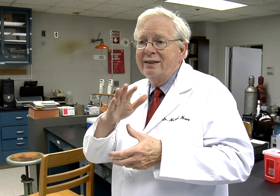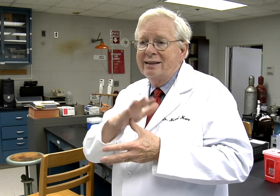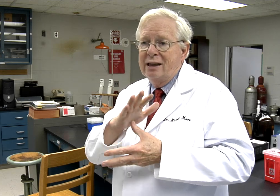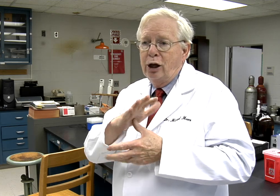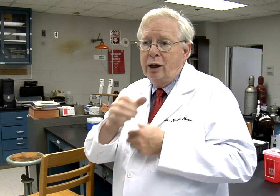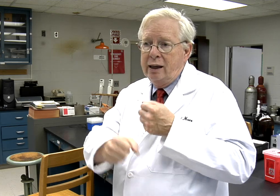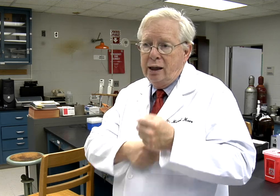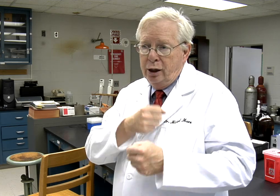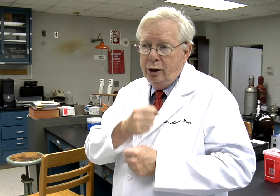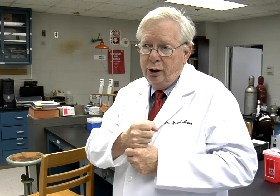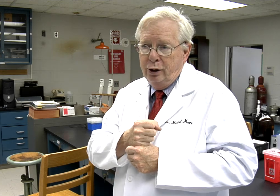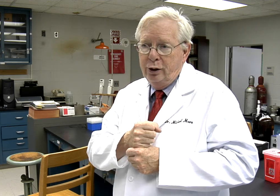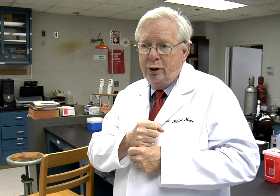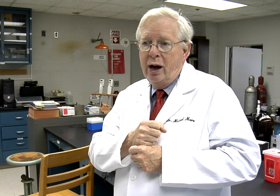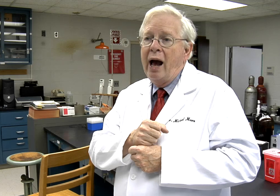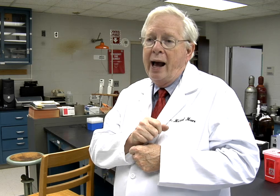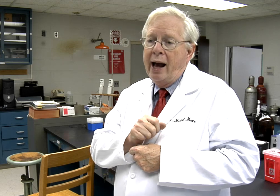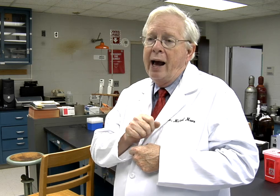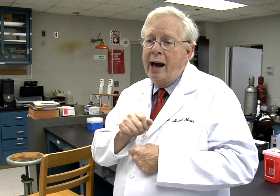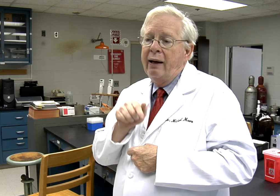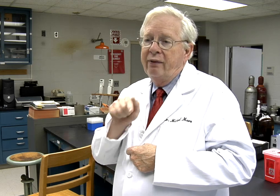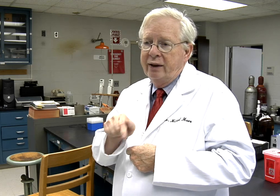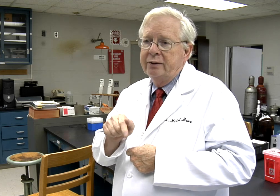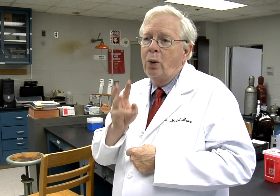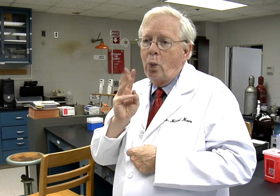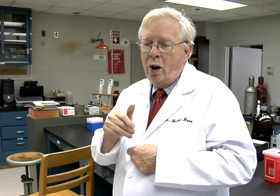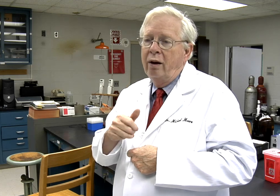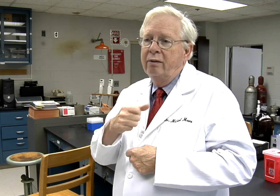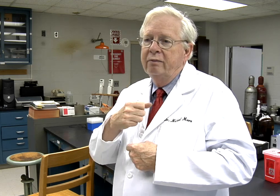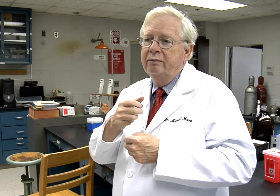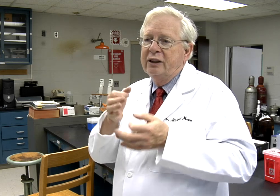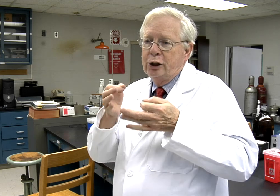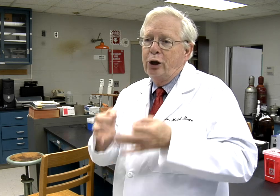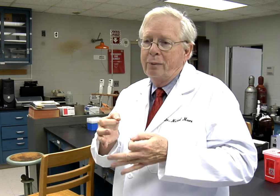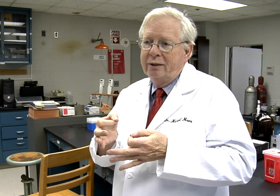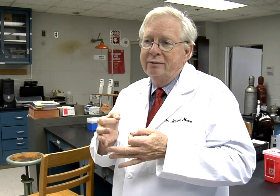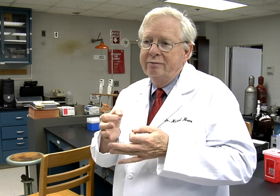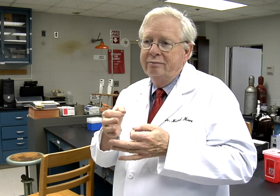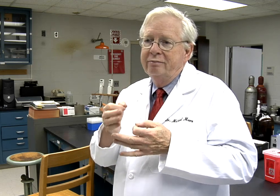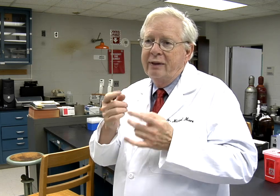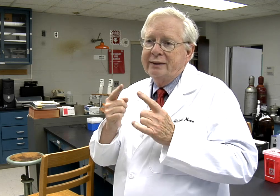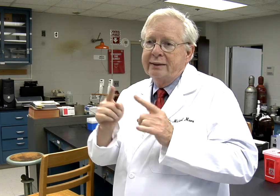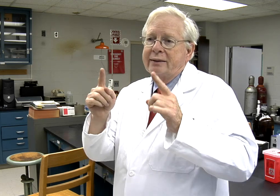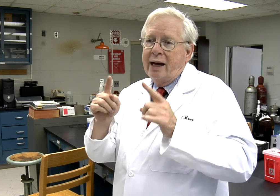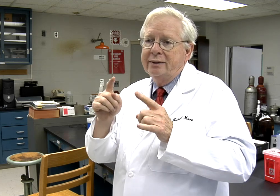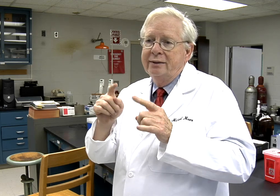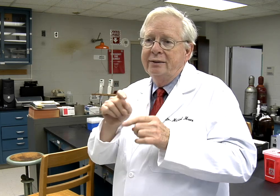in the senior year and this will determine the success